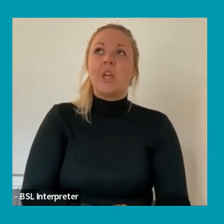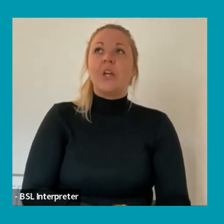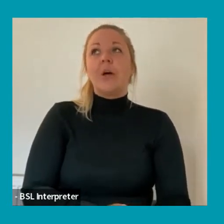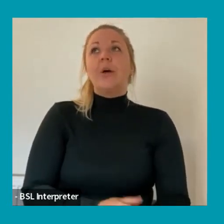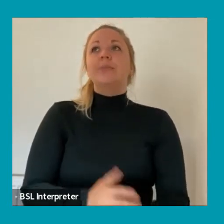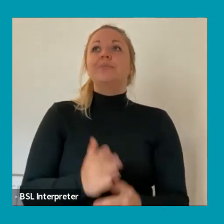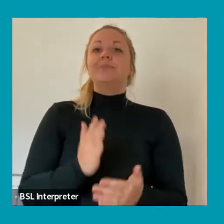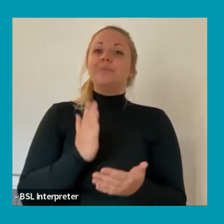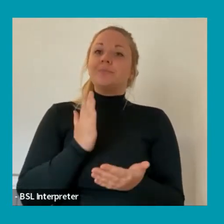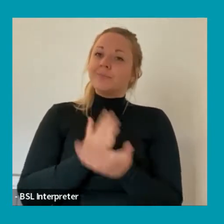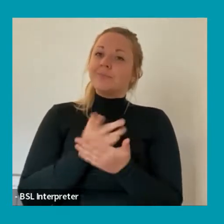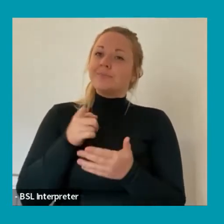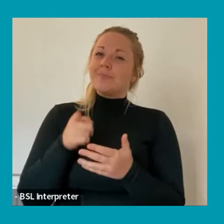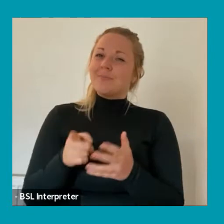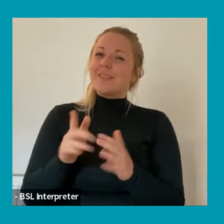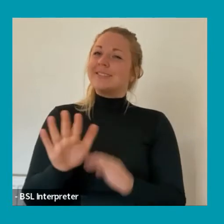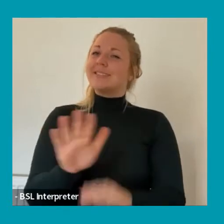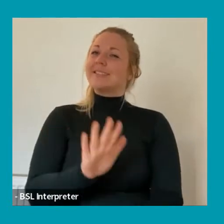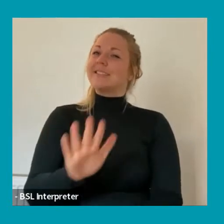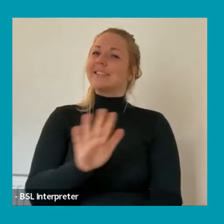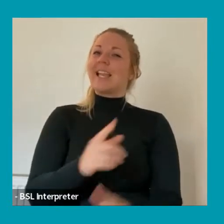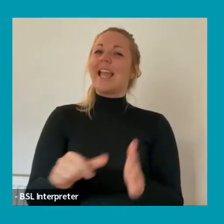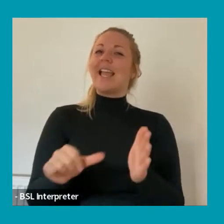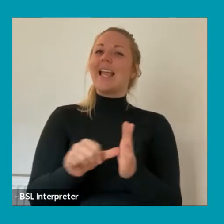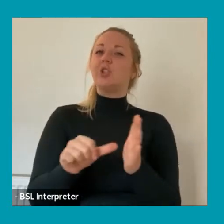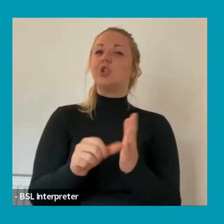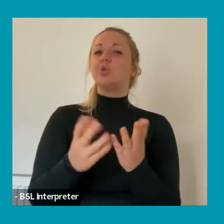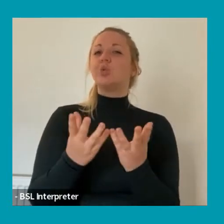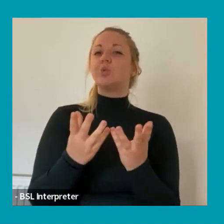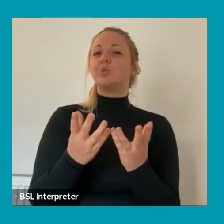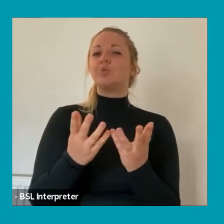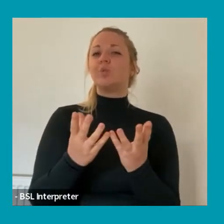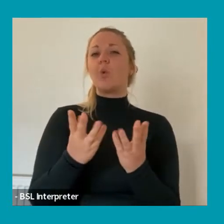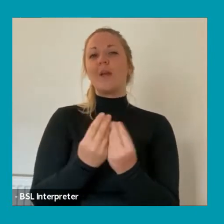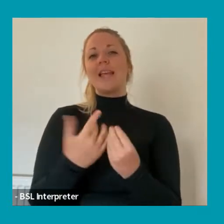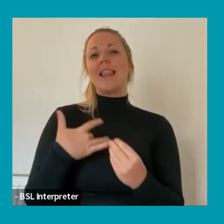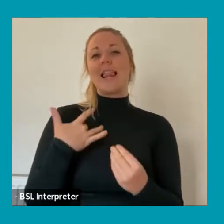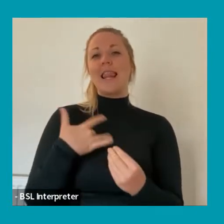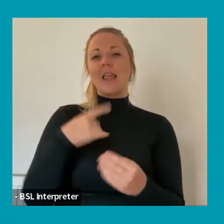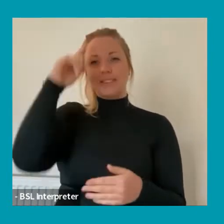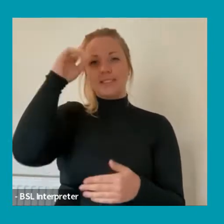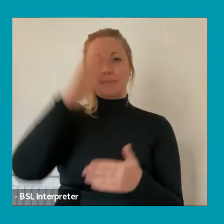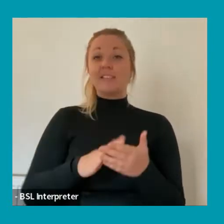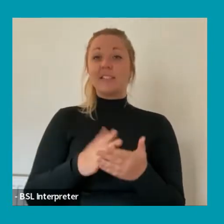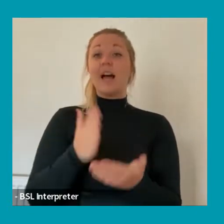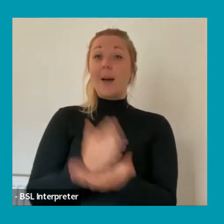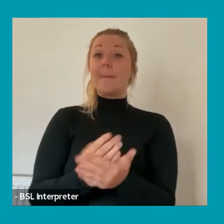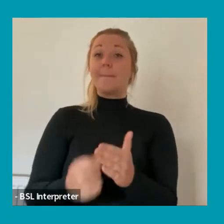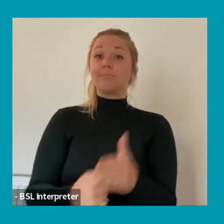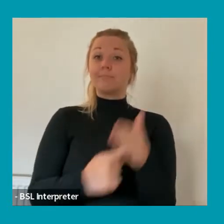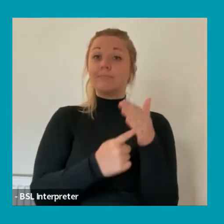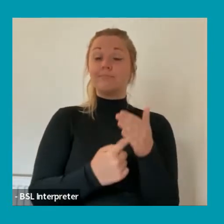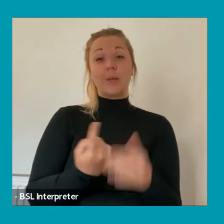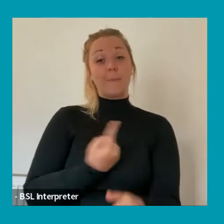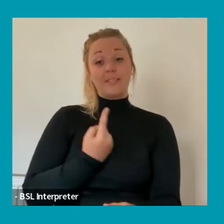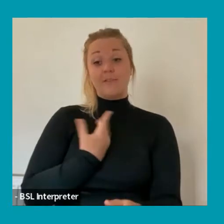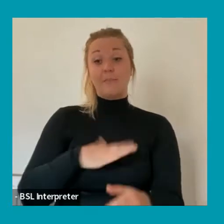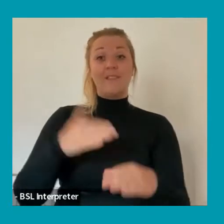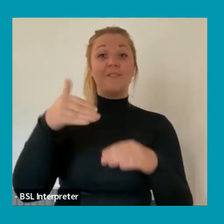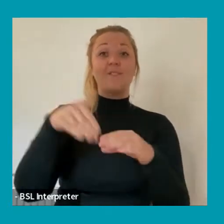issue about lived experience is really important, because I can remember I've been in the field of diversity for what feels like centuries.